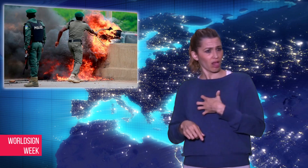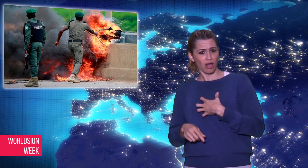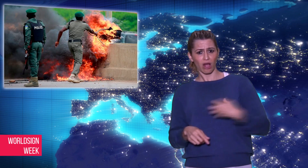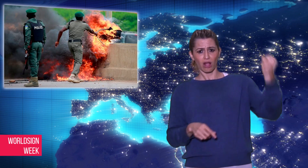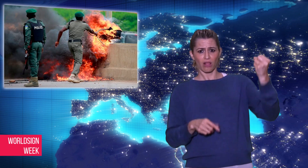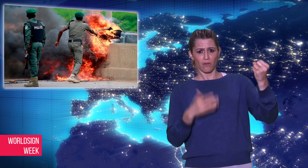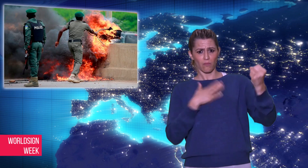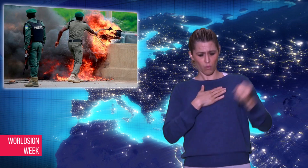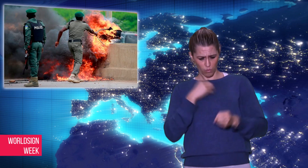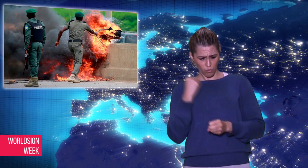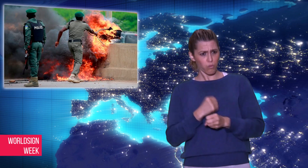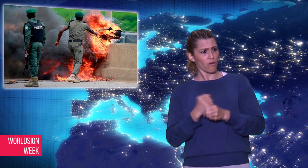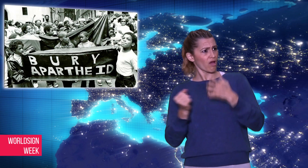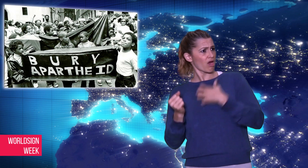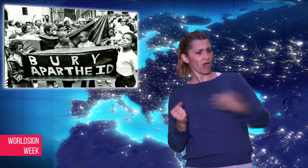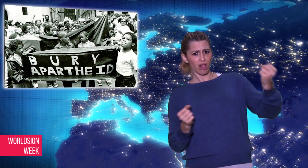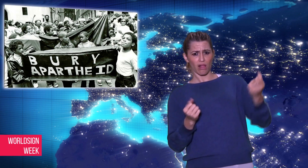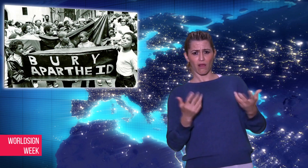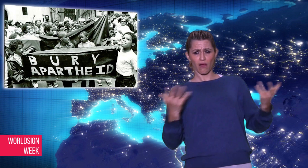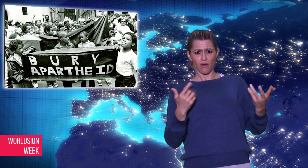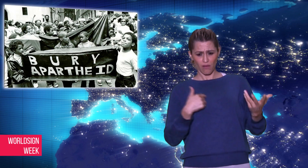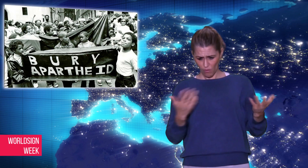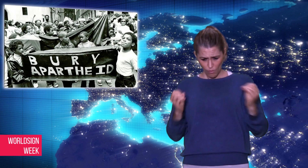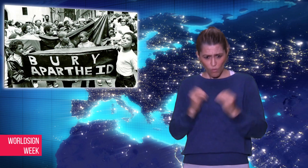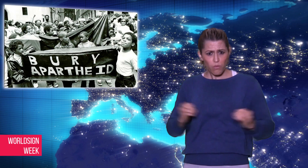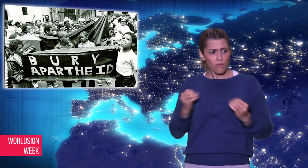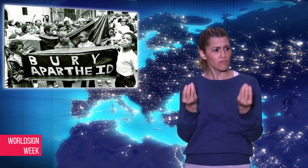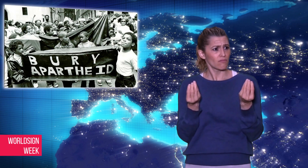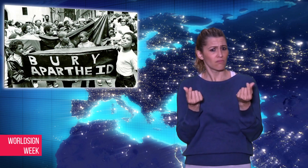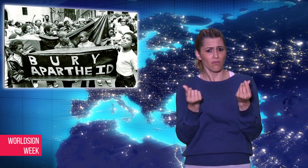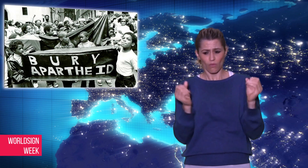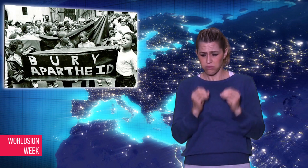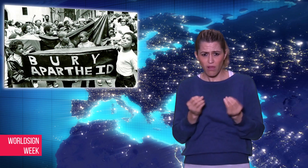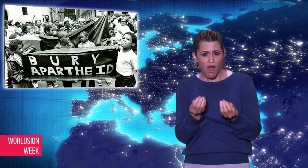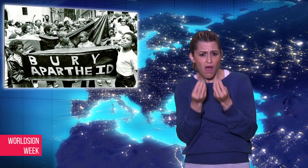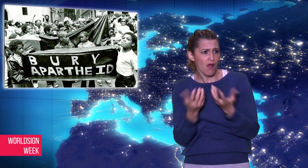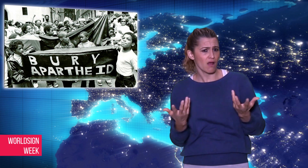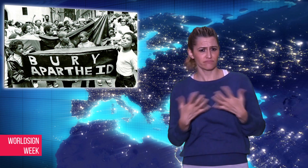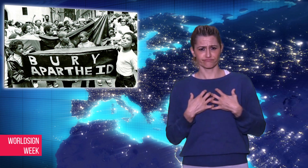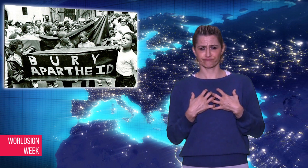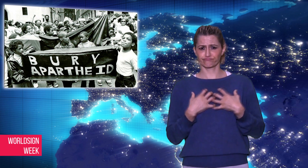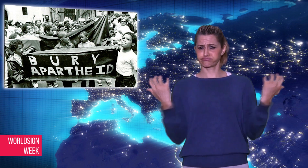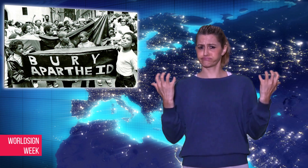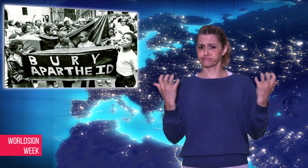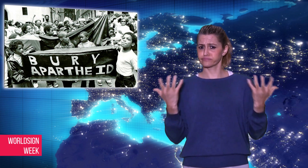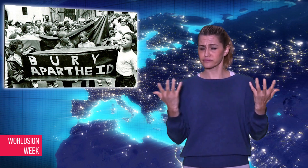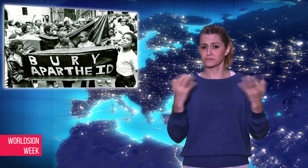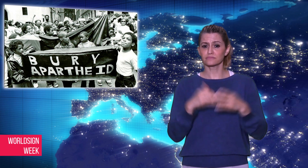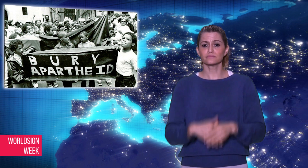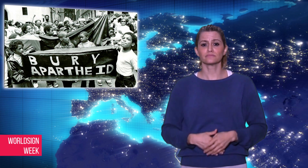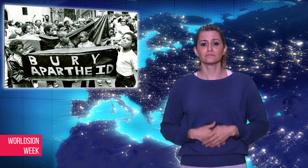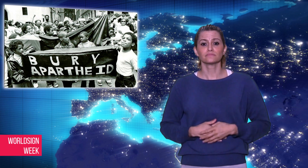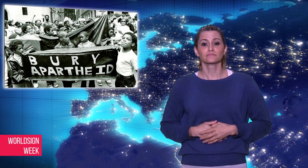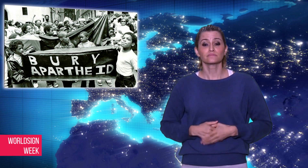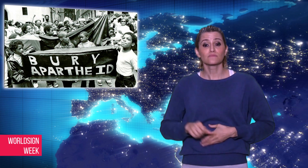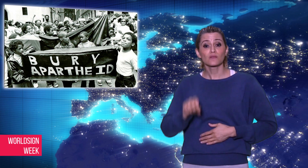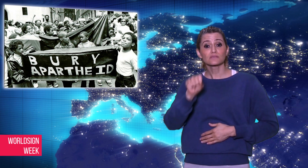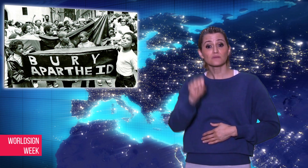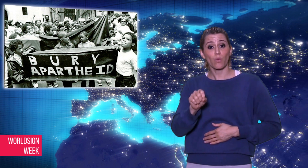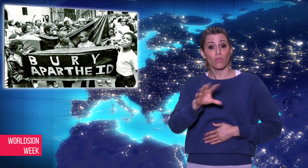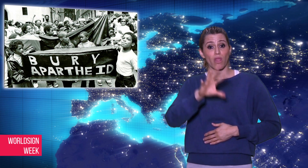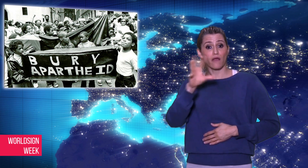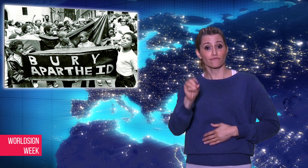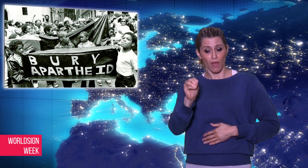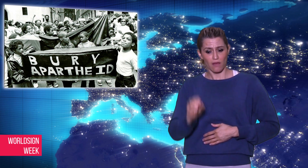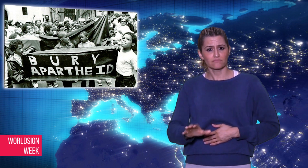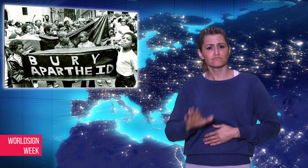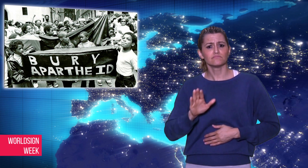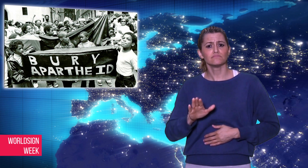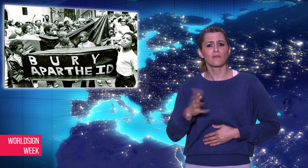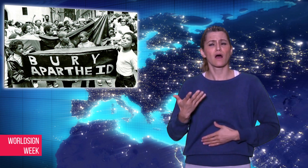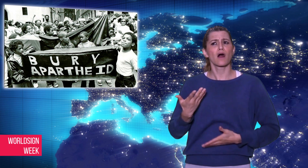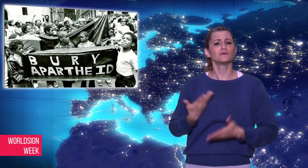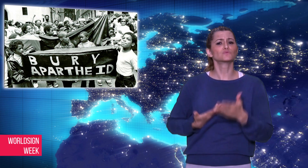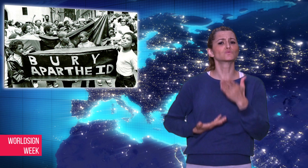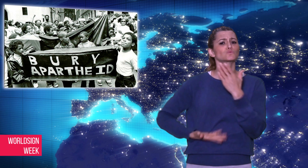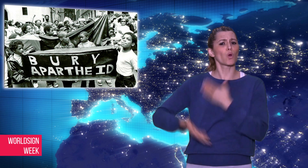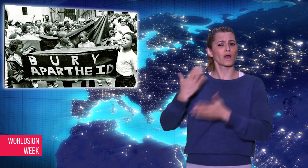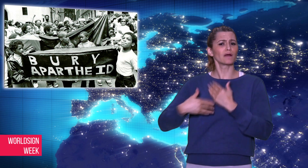South Africa was once split in communities of black